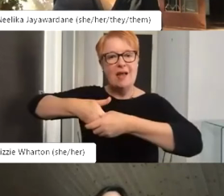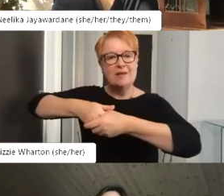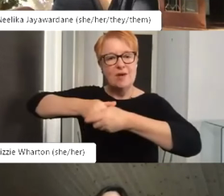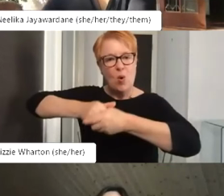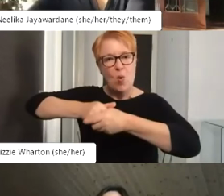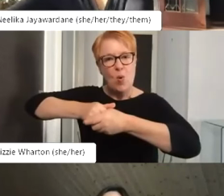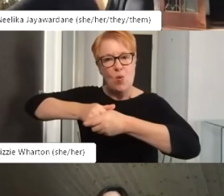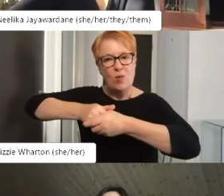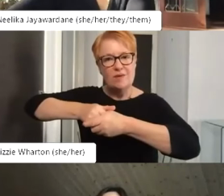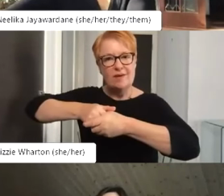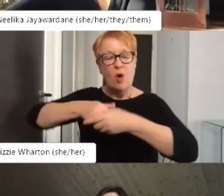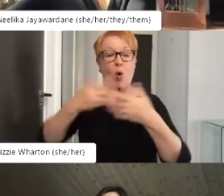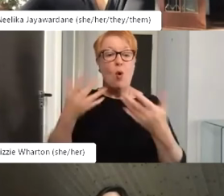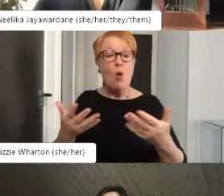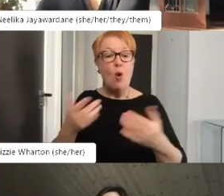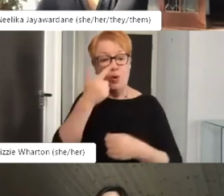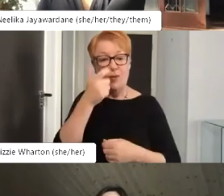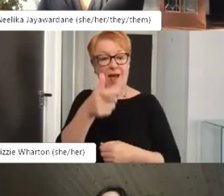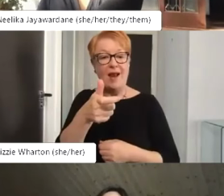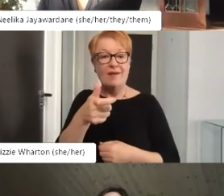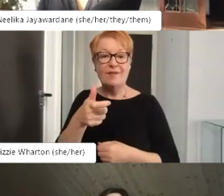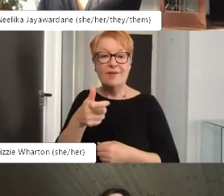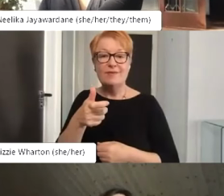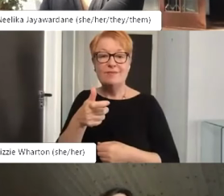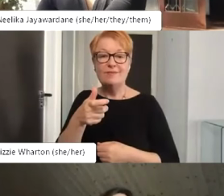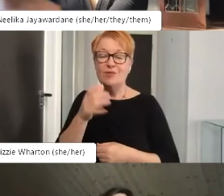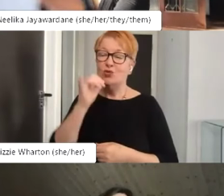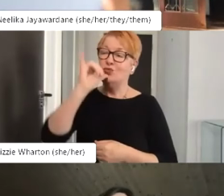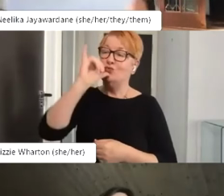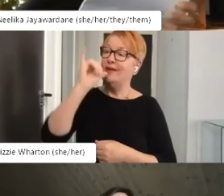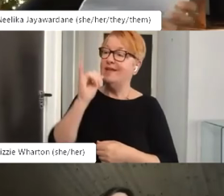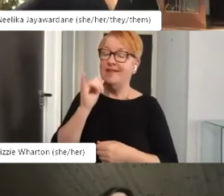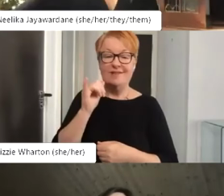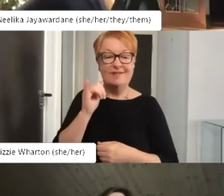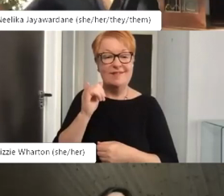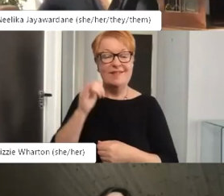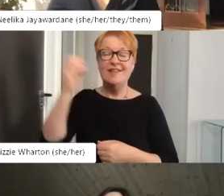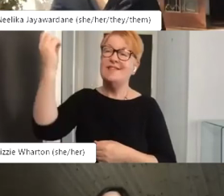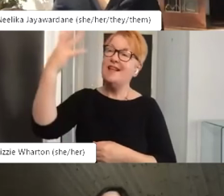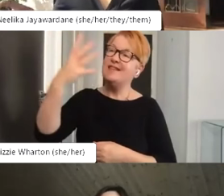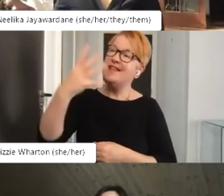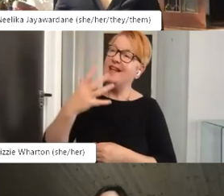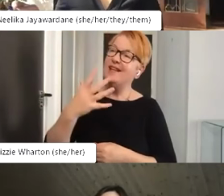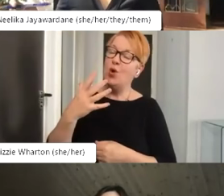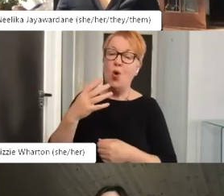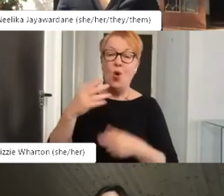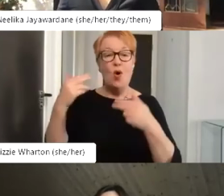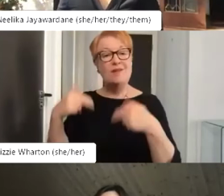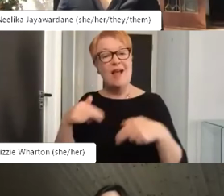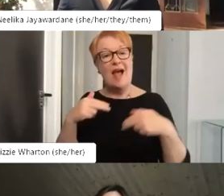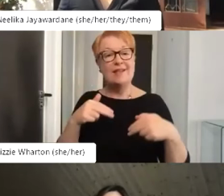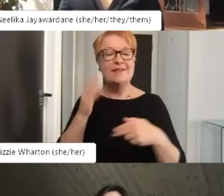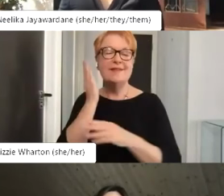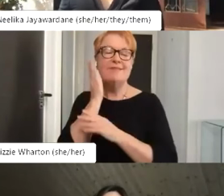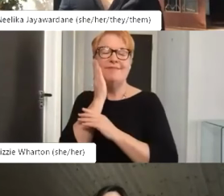and have a dance cheek to cheek with a person in there. So, there was a very, very intimate experience.